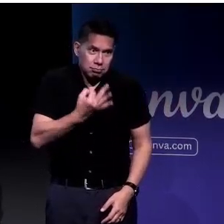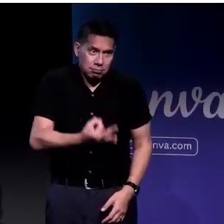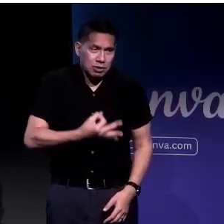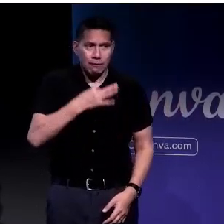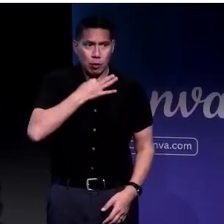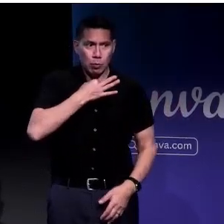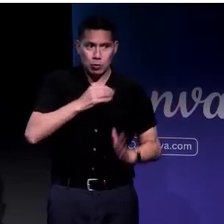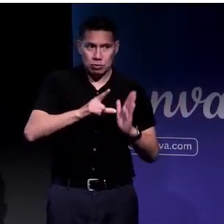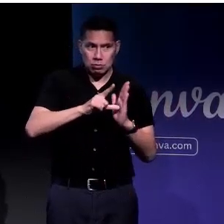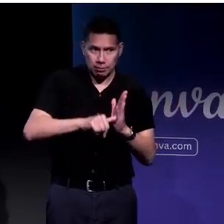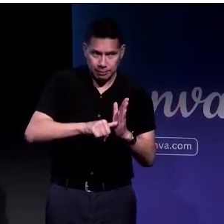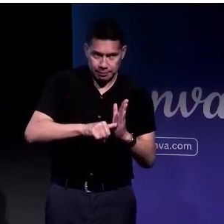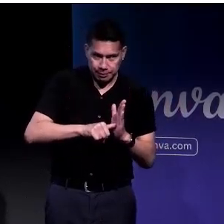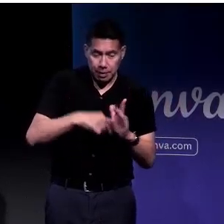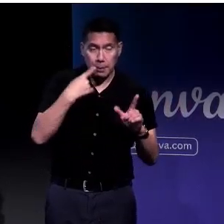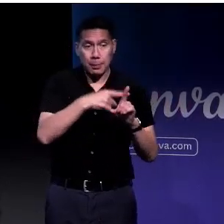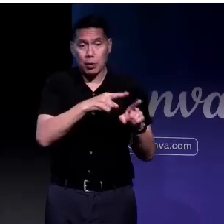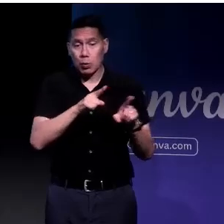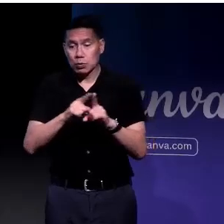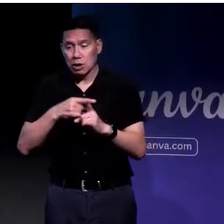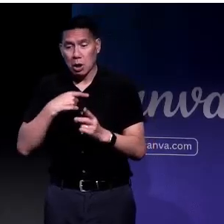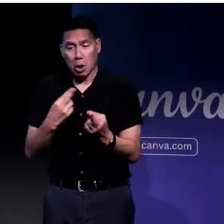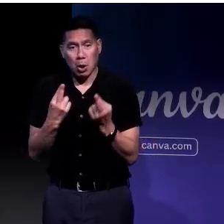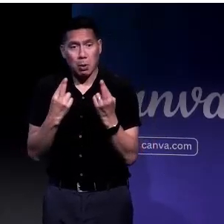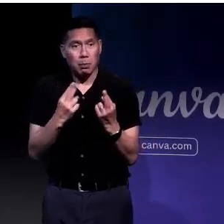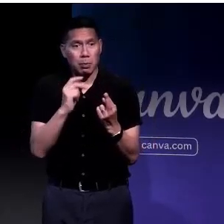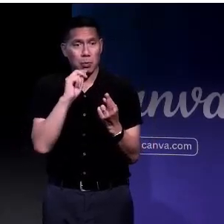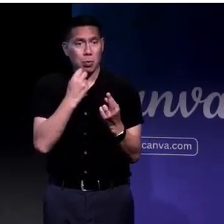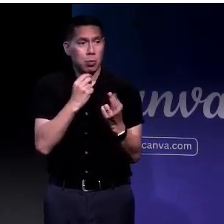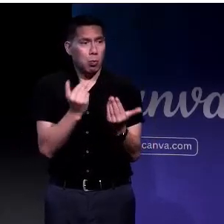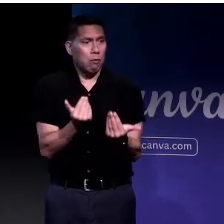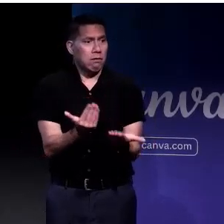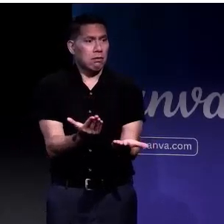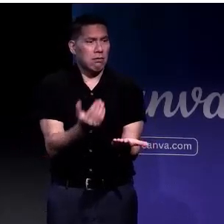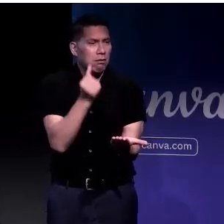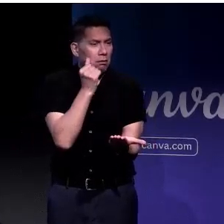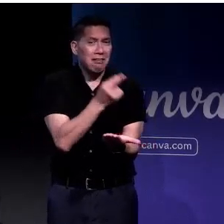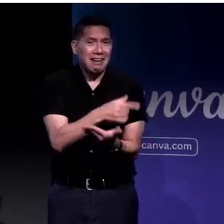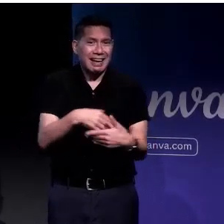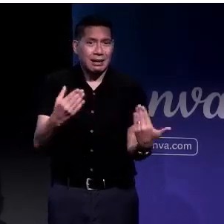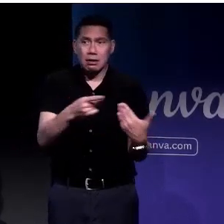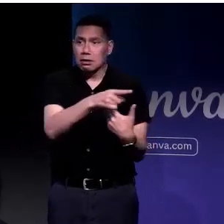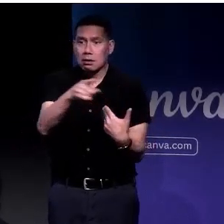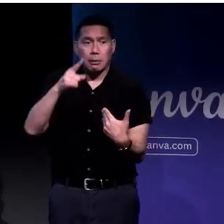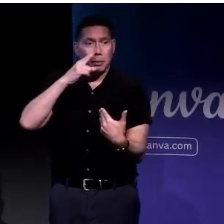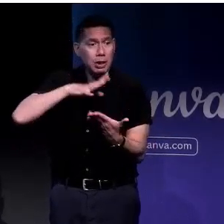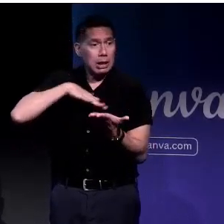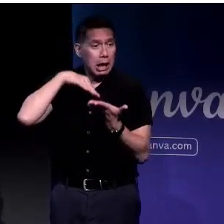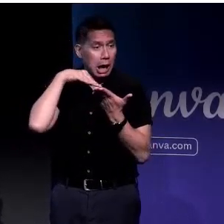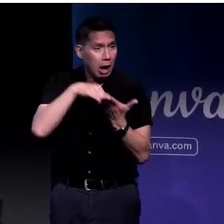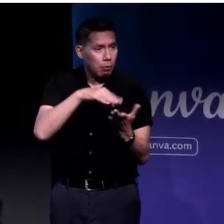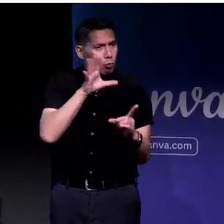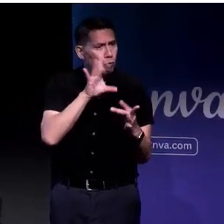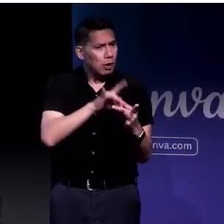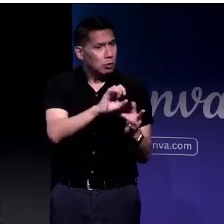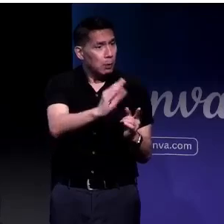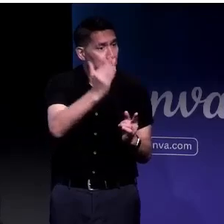But we are also hoping it's going to. Offer, you know, anyone who needs help with either mental health or AOD